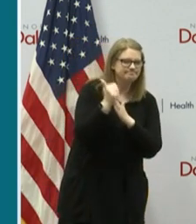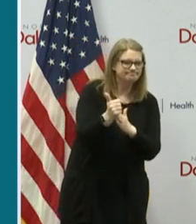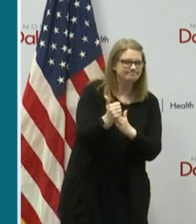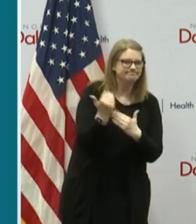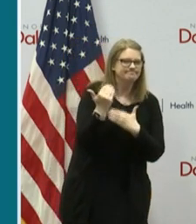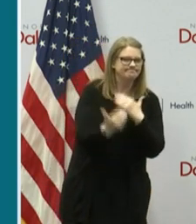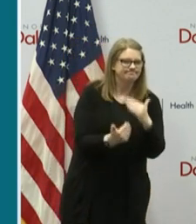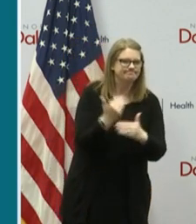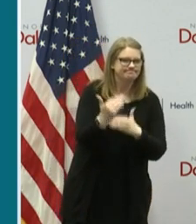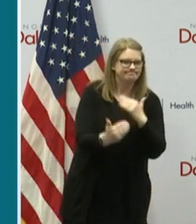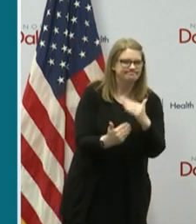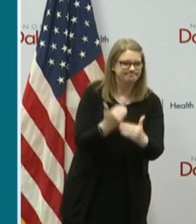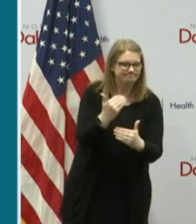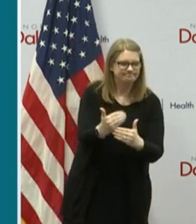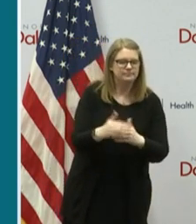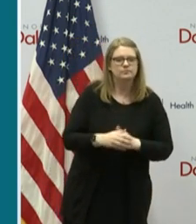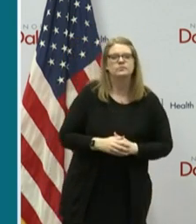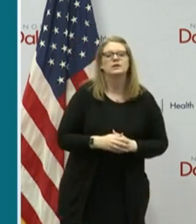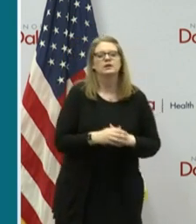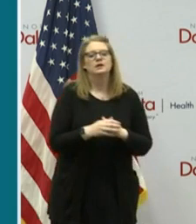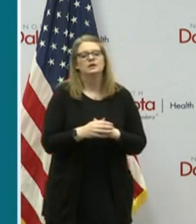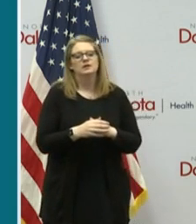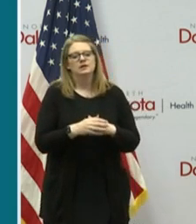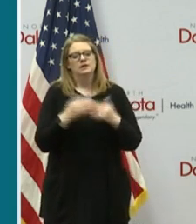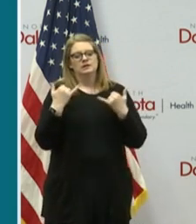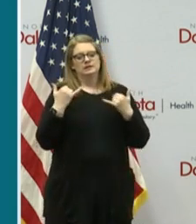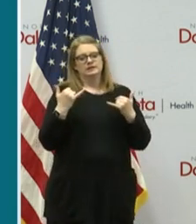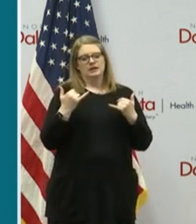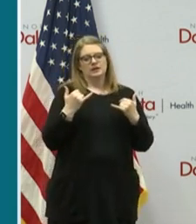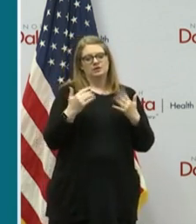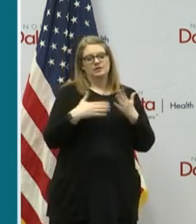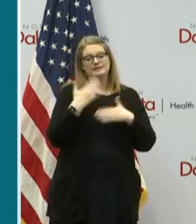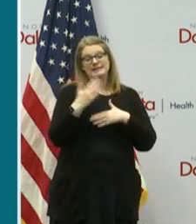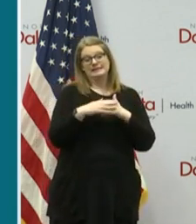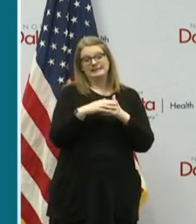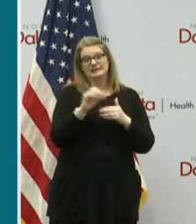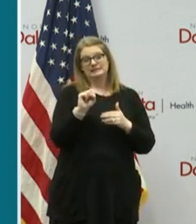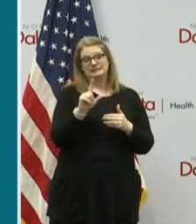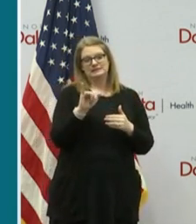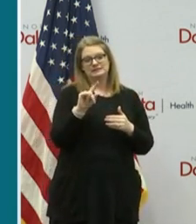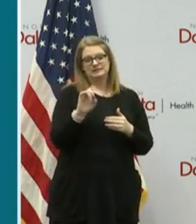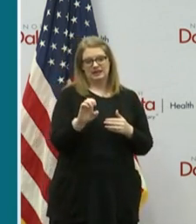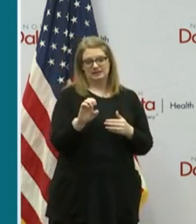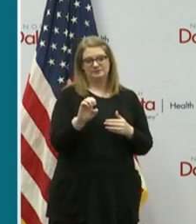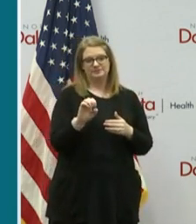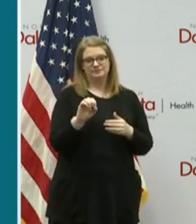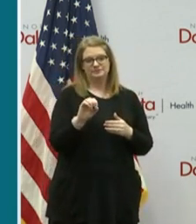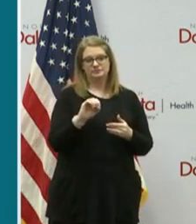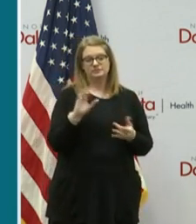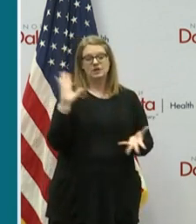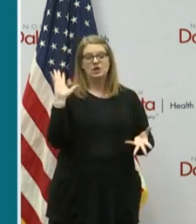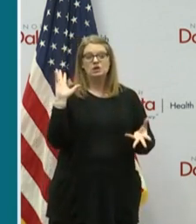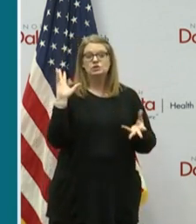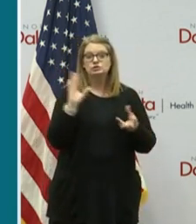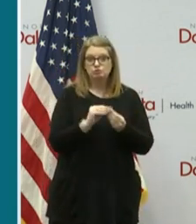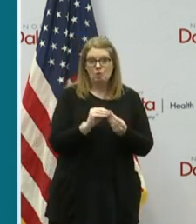OUR TESTING CAPABILITY BUT THIS IS IMPORTANT THE AMOUNT OF TESTING WE ARE DOING BECAUSE AS I SAID BEFORE IT IS OUR GAS PEDAL AND STEERING WHEEL AS IT GUIDES US THROUGH UNCHARTERED